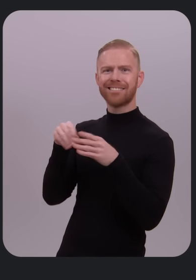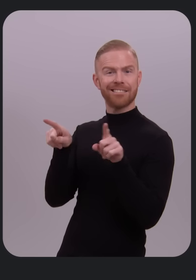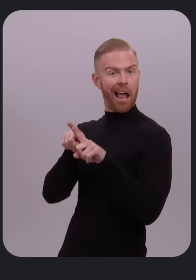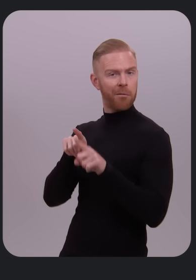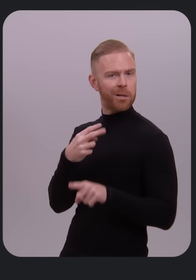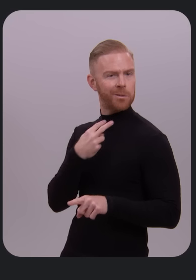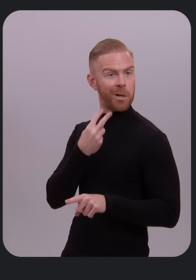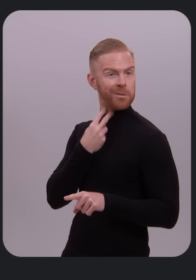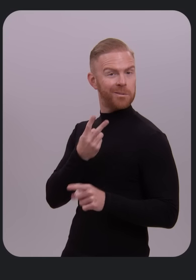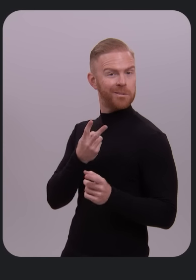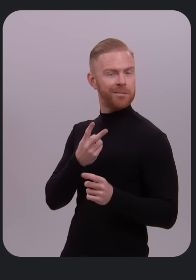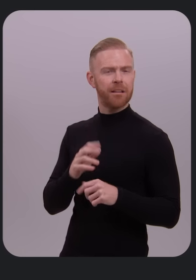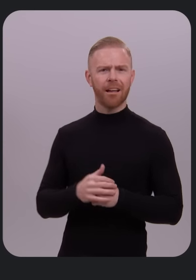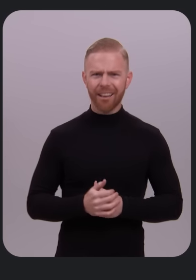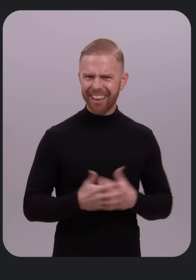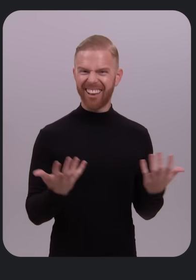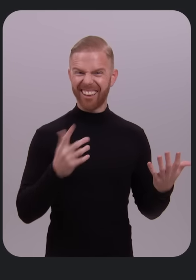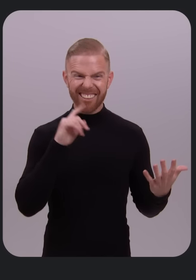[END PLAYBACK] That's pretty awesome, right?